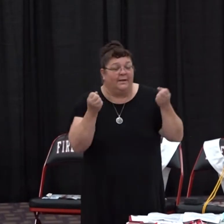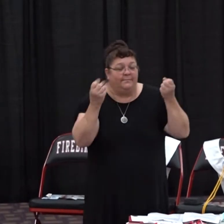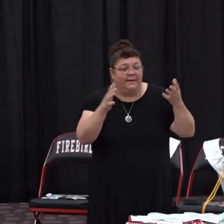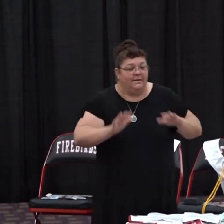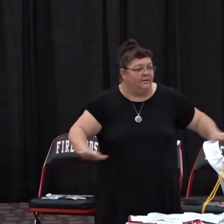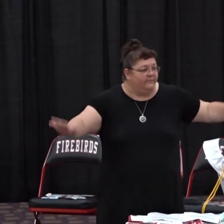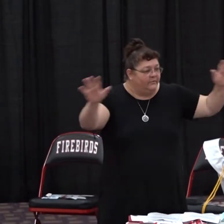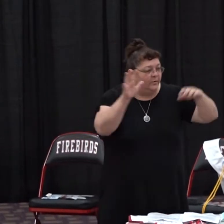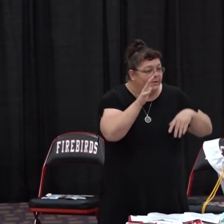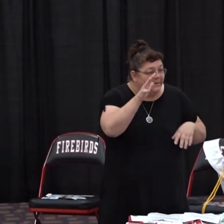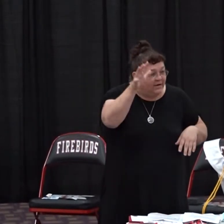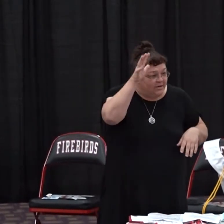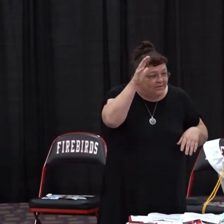Of course it's not National Honor Society,